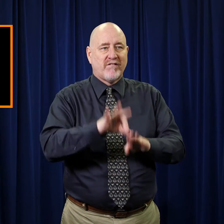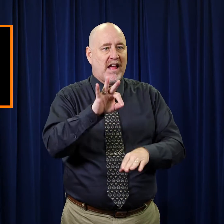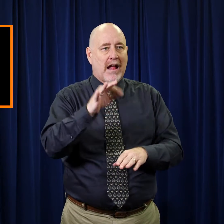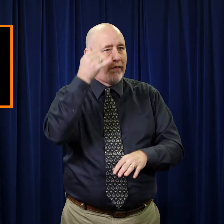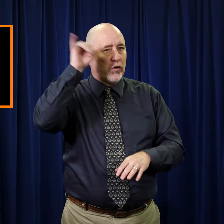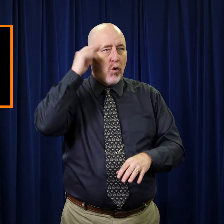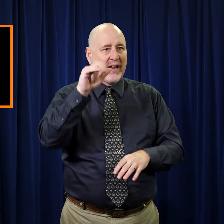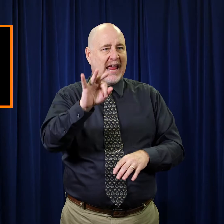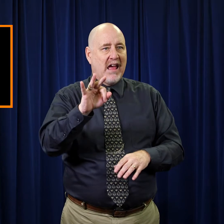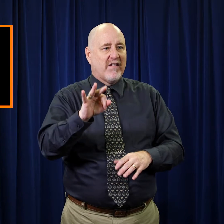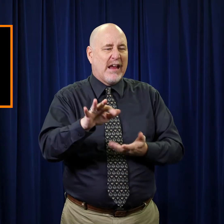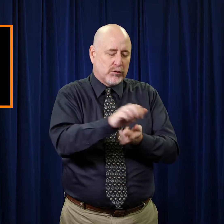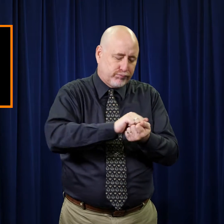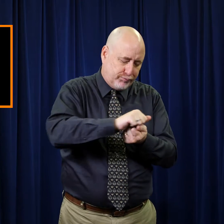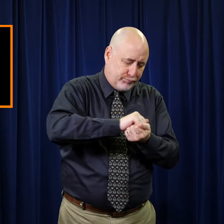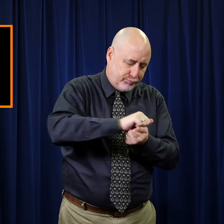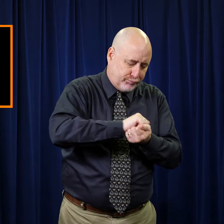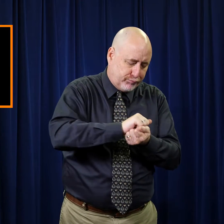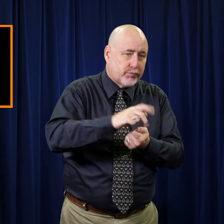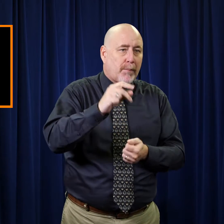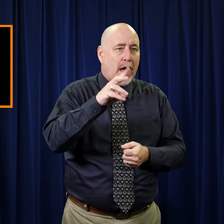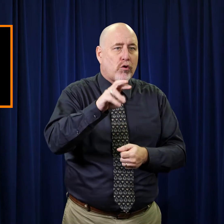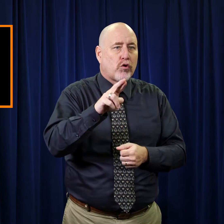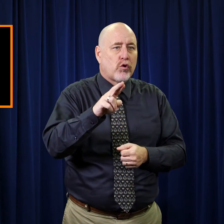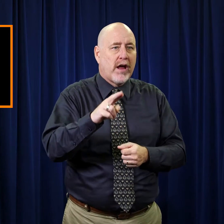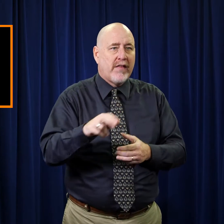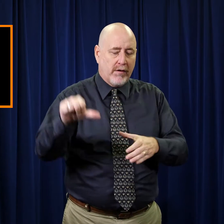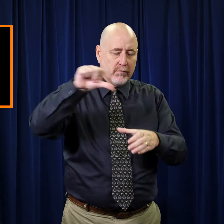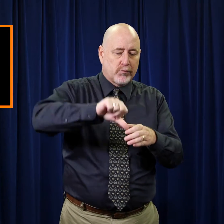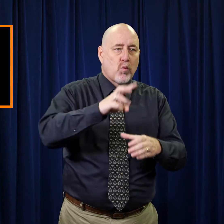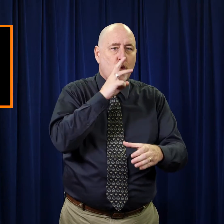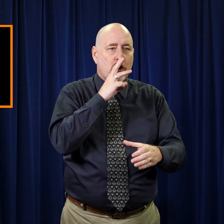that golden calf because Moses ground it up into powder and put in their water to